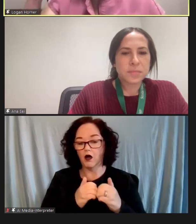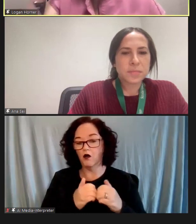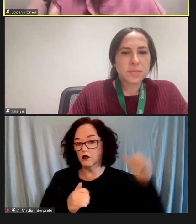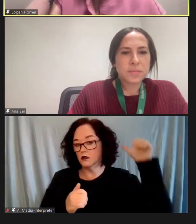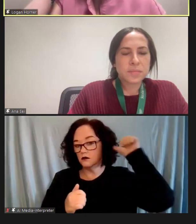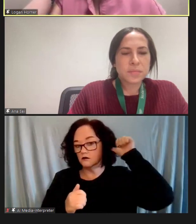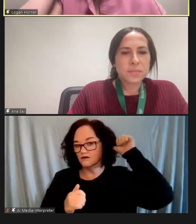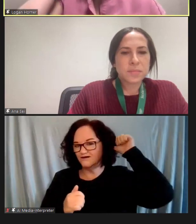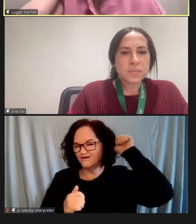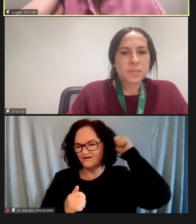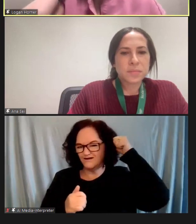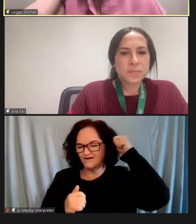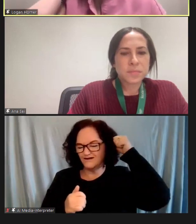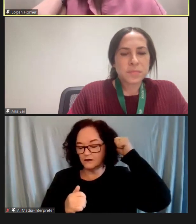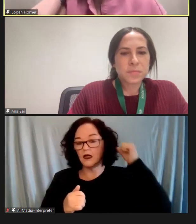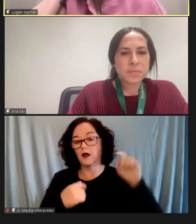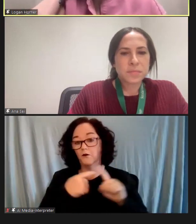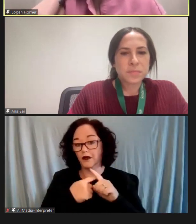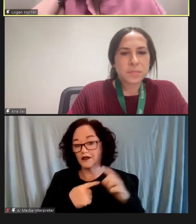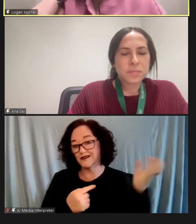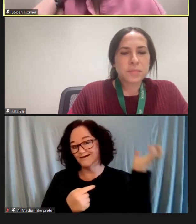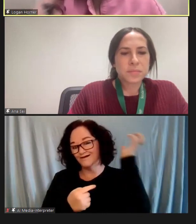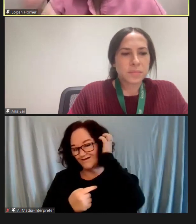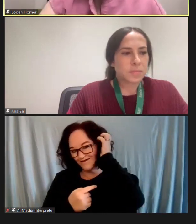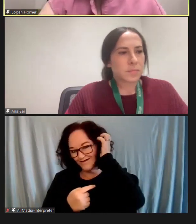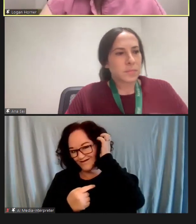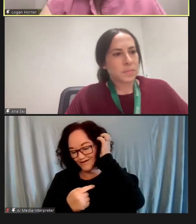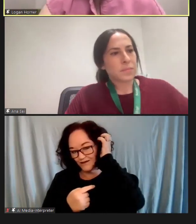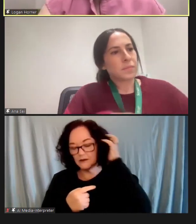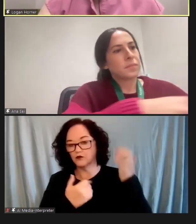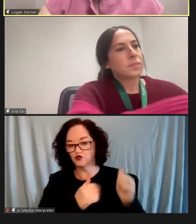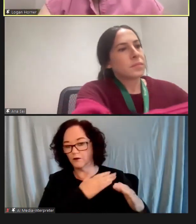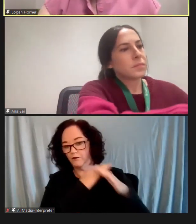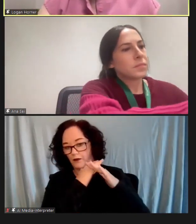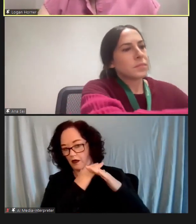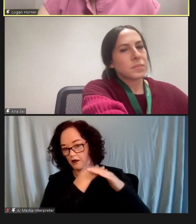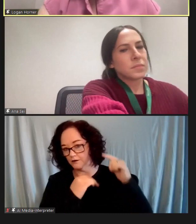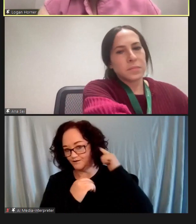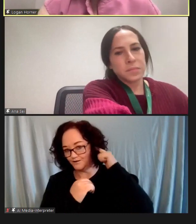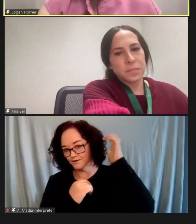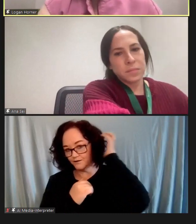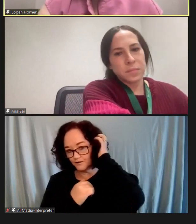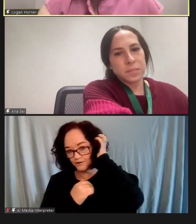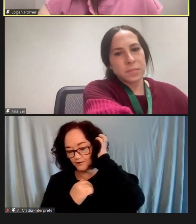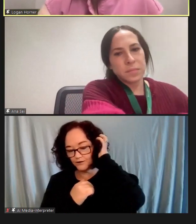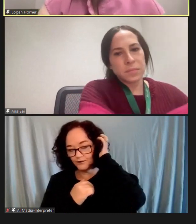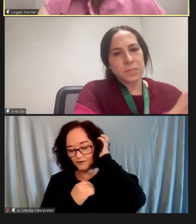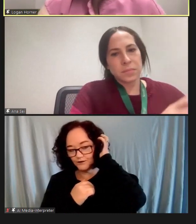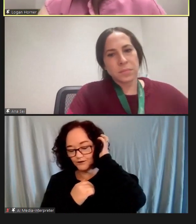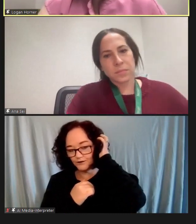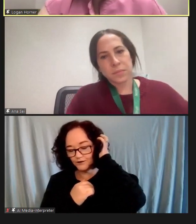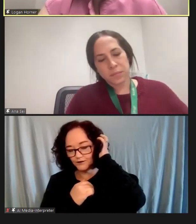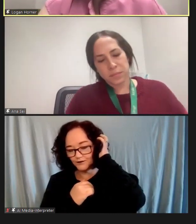ear muff that goes over that ear and I